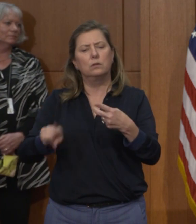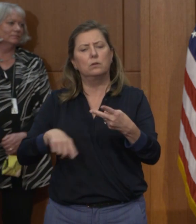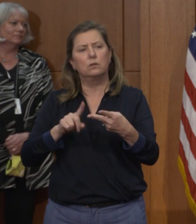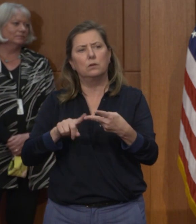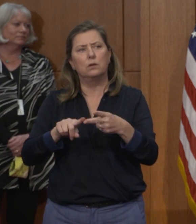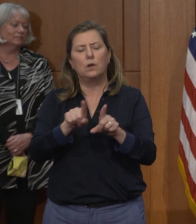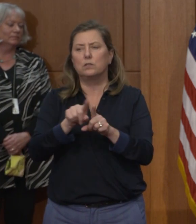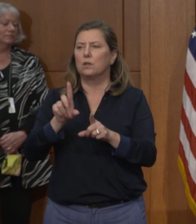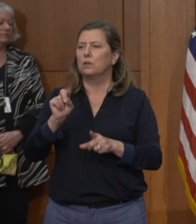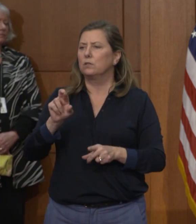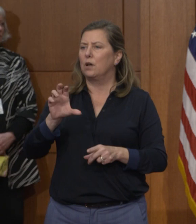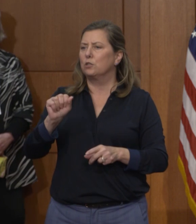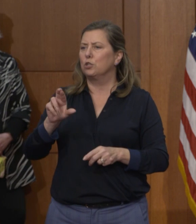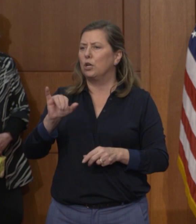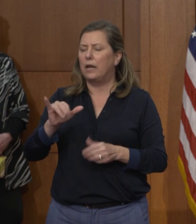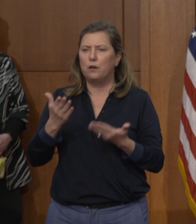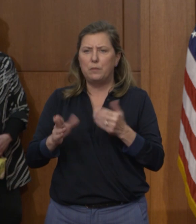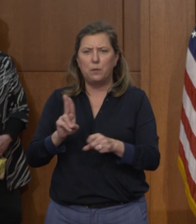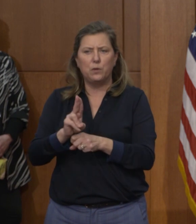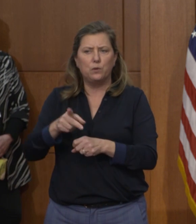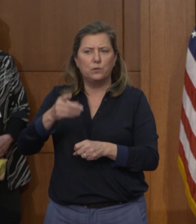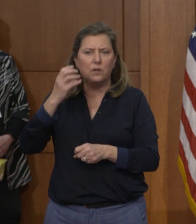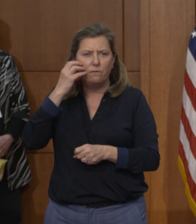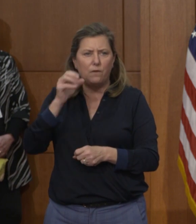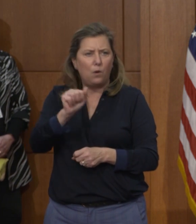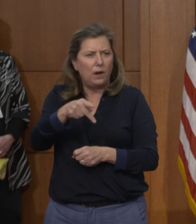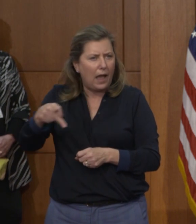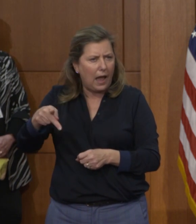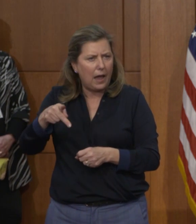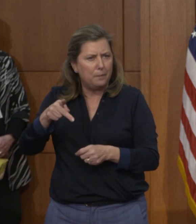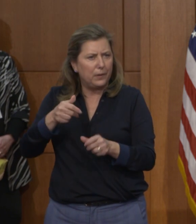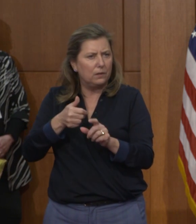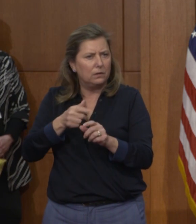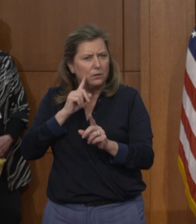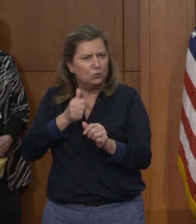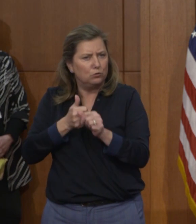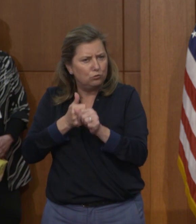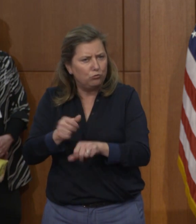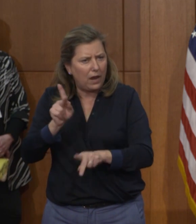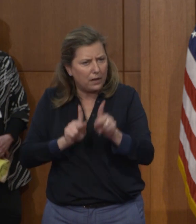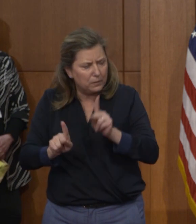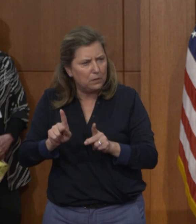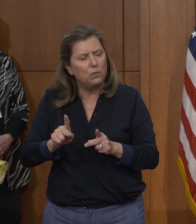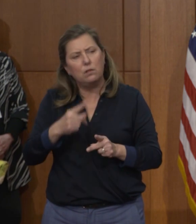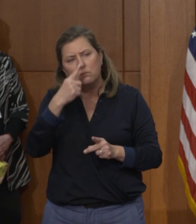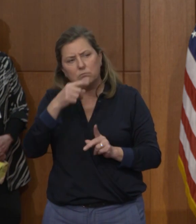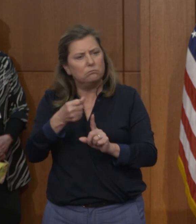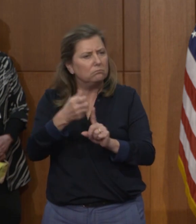more about contract tracing and what the state schools are for that I know, pretty labor intensive effort.